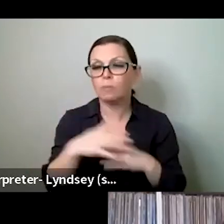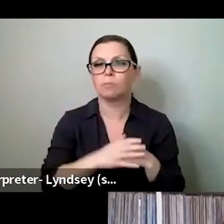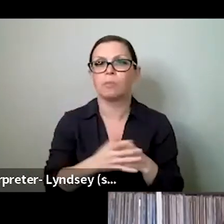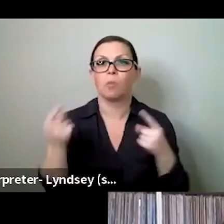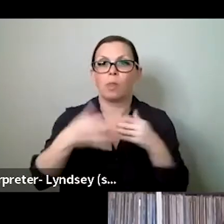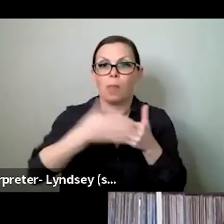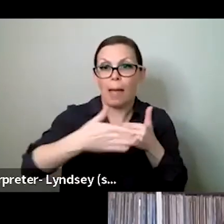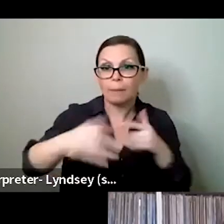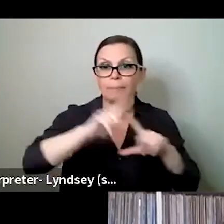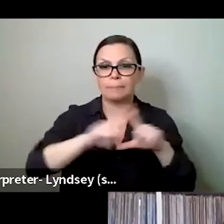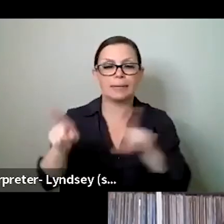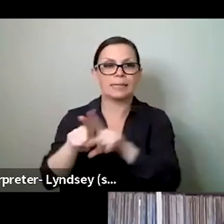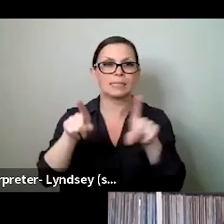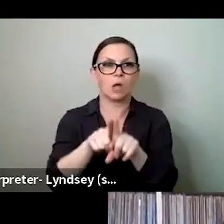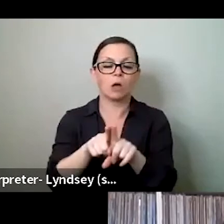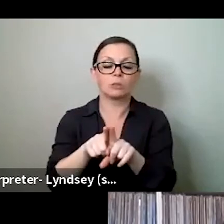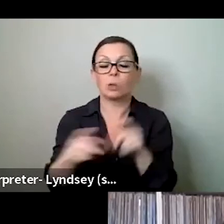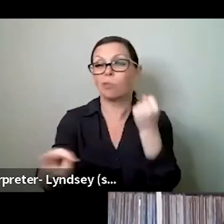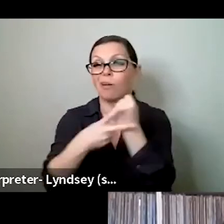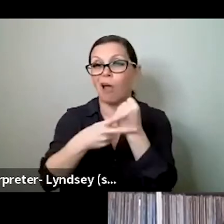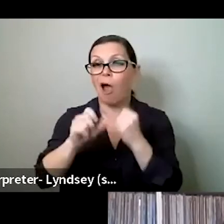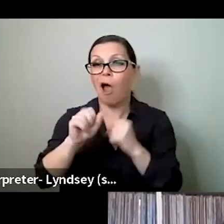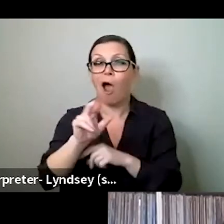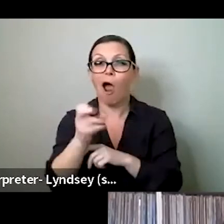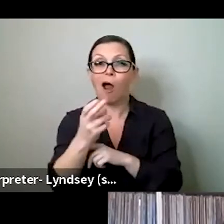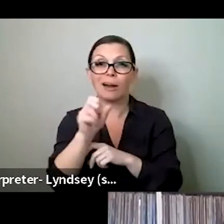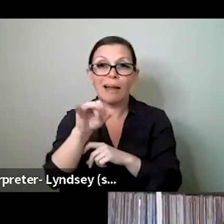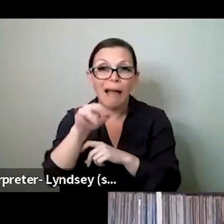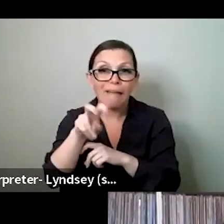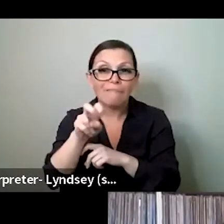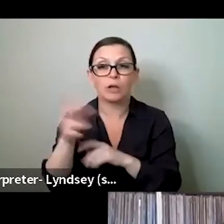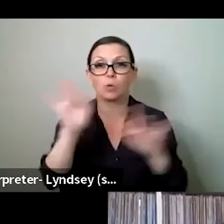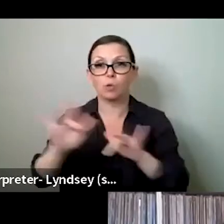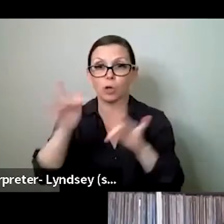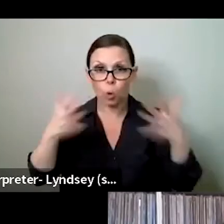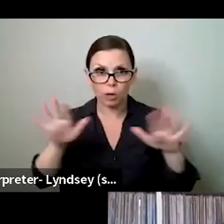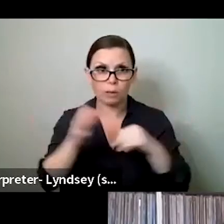it's the programming that we have archived and recorded. During the pandemic,